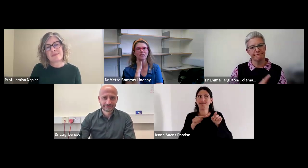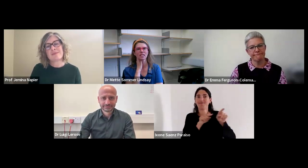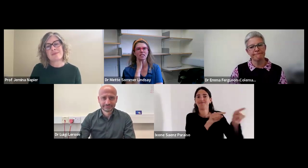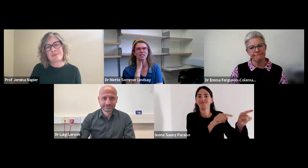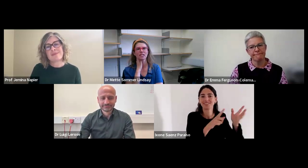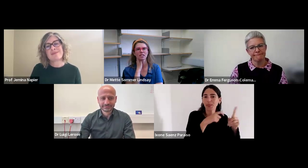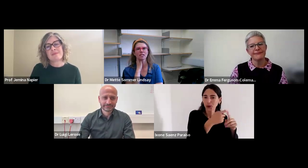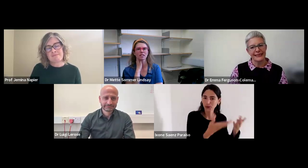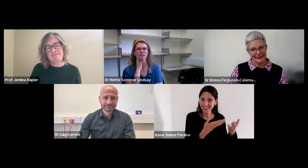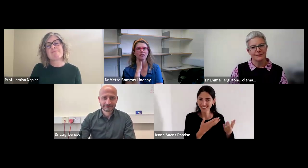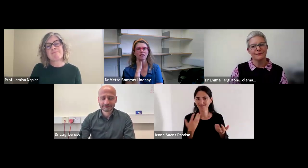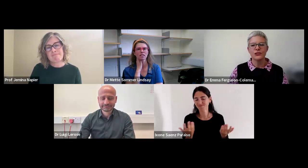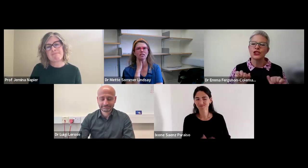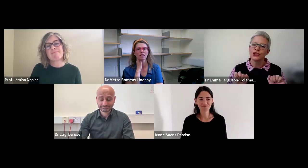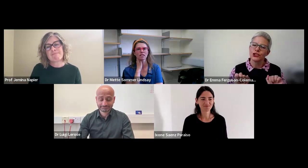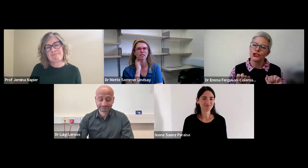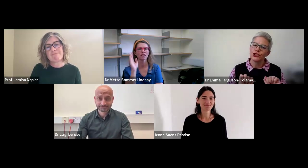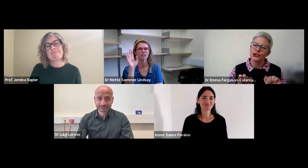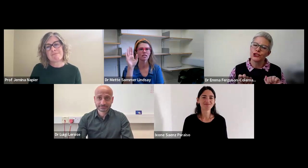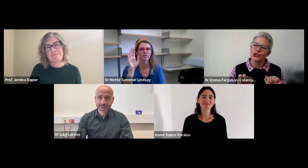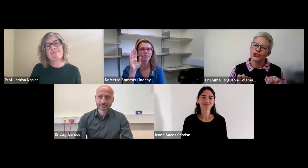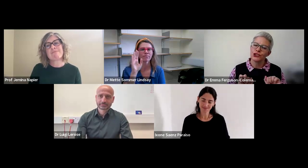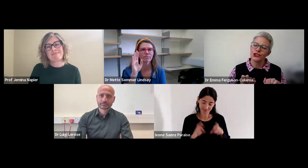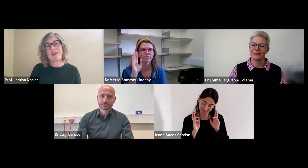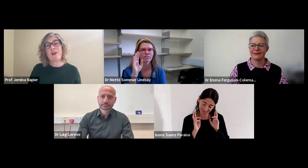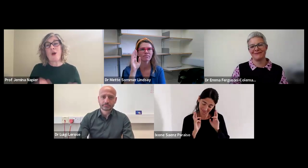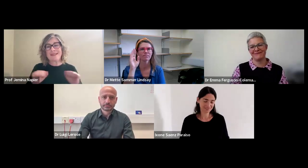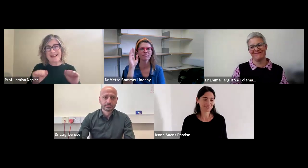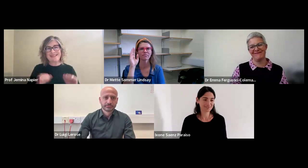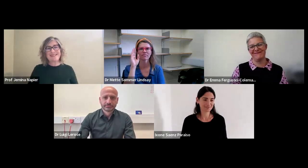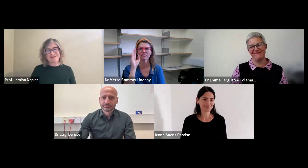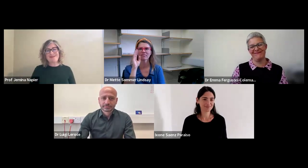the situation is not necessarily as good as it is here. Not yet, well yes.